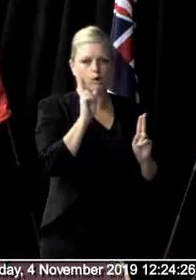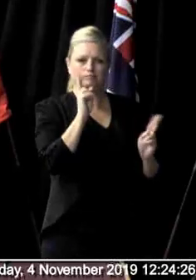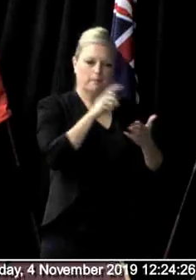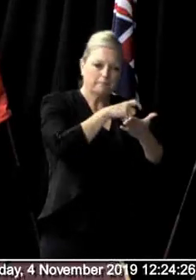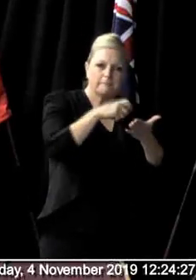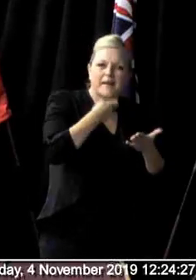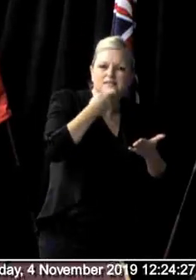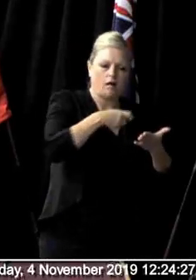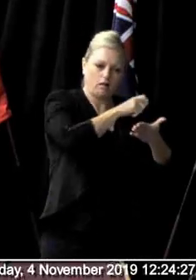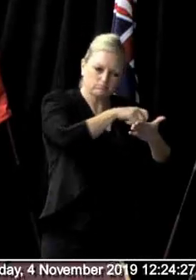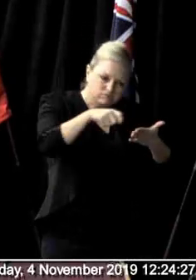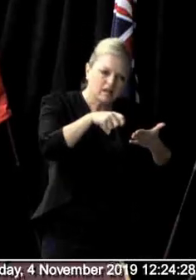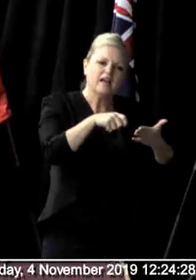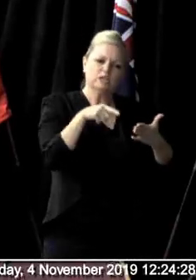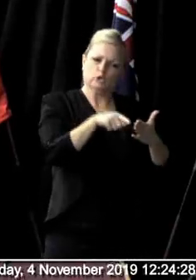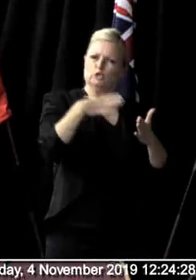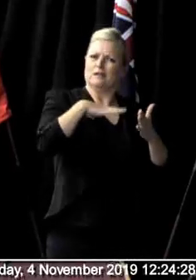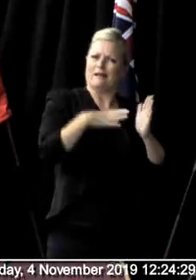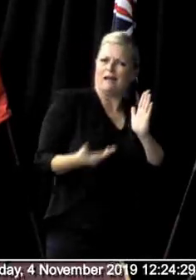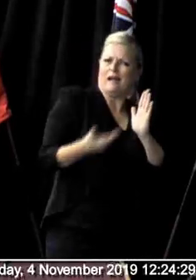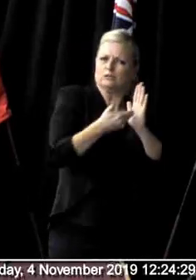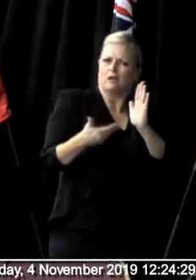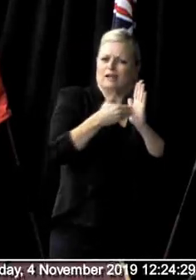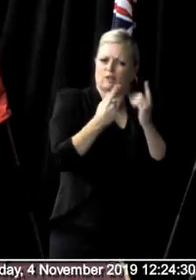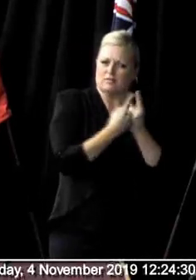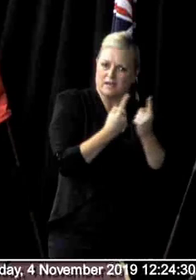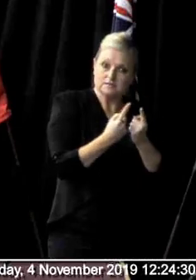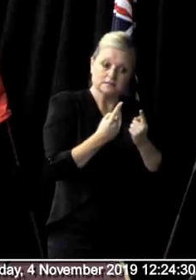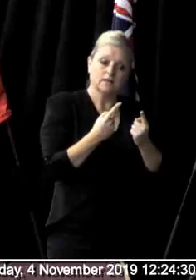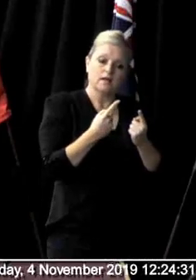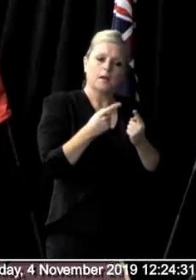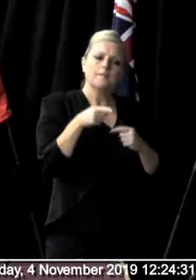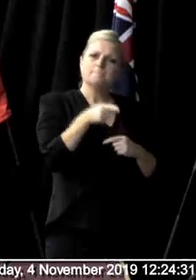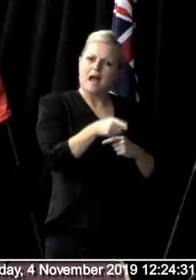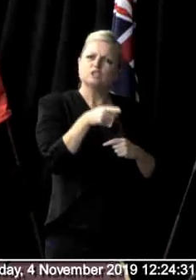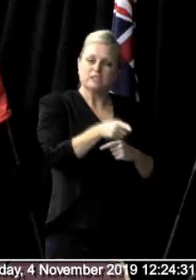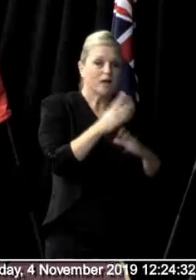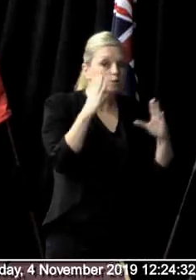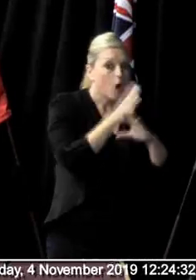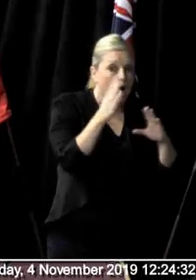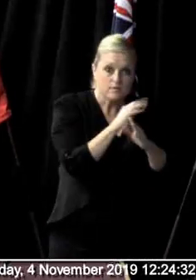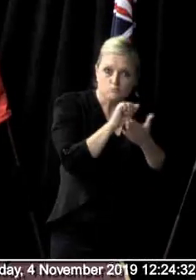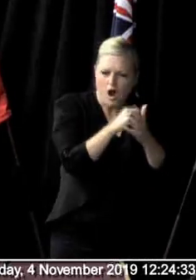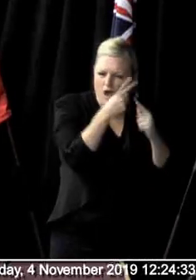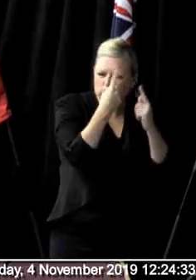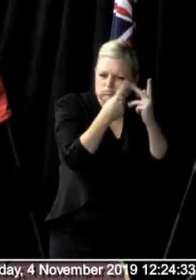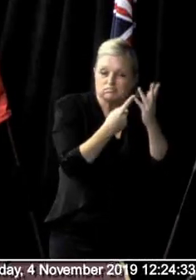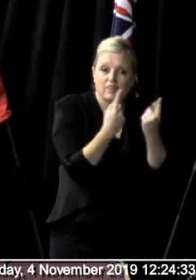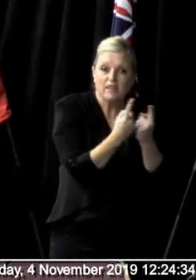were different to those used by other students, she was made to keep them hidden under her desk. That’s correct? FEMALE: That’s correct.